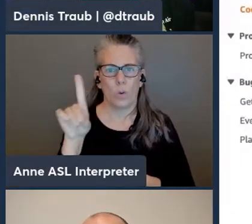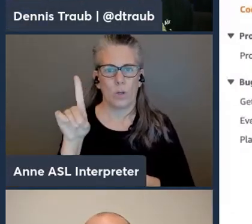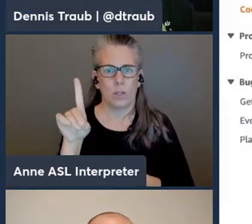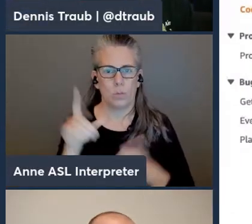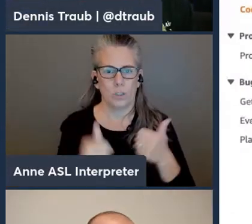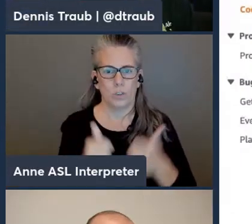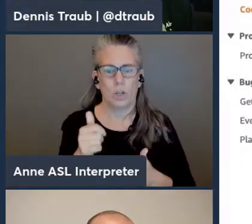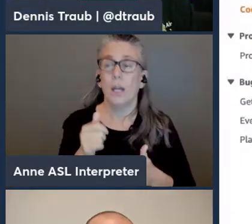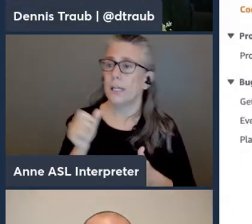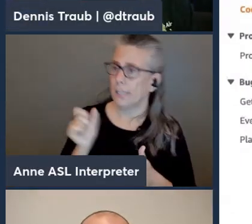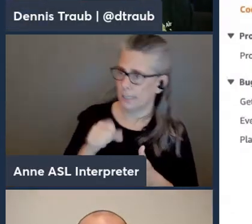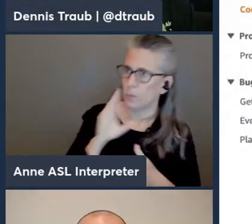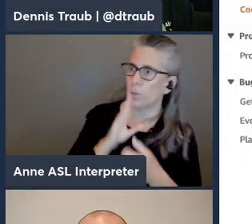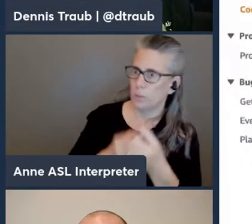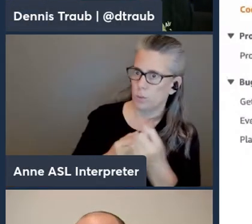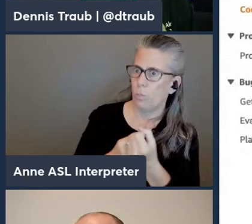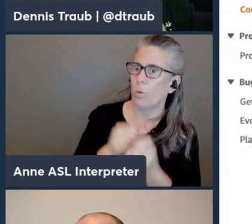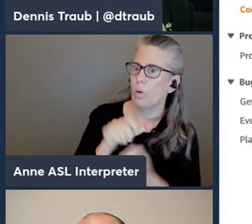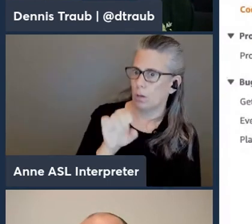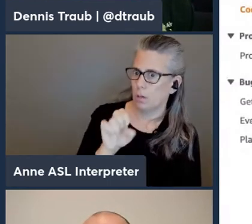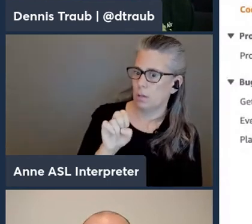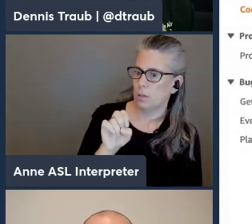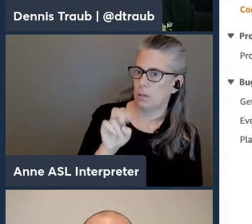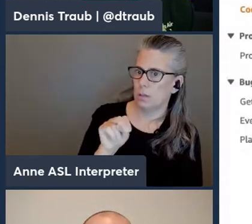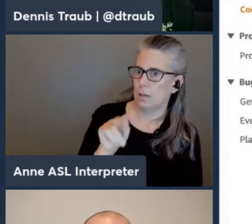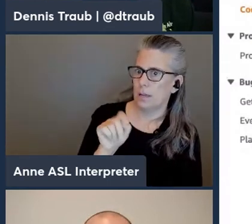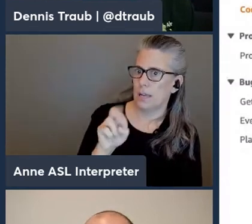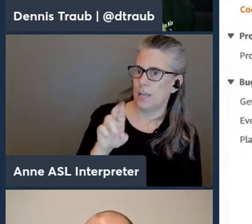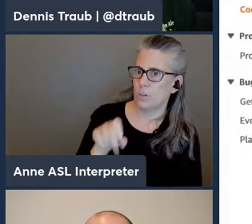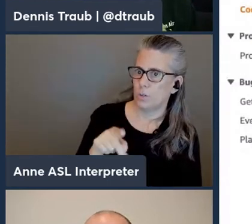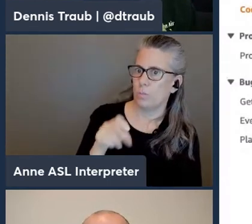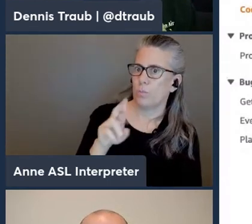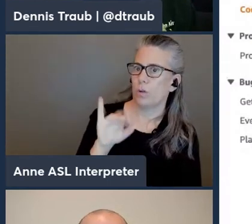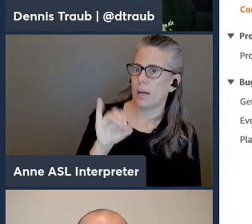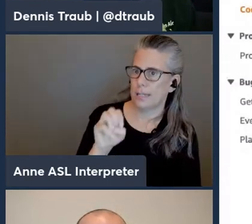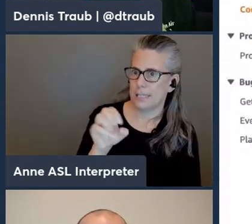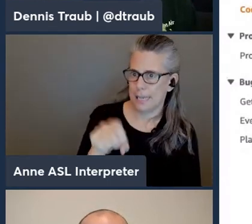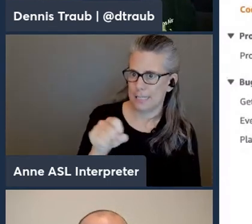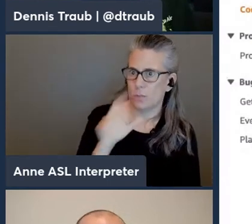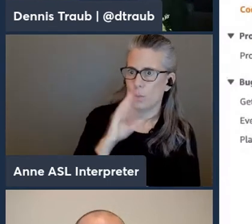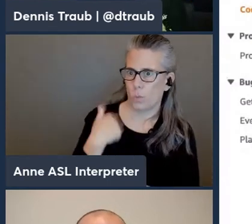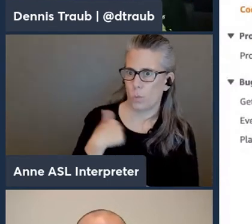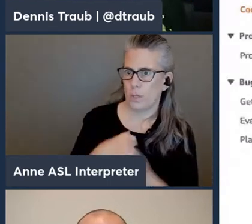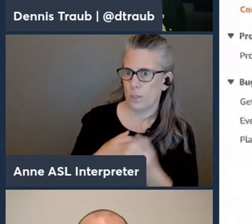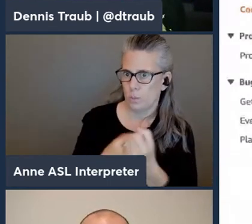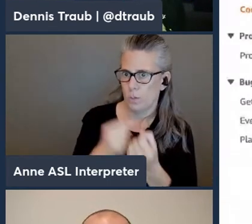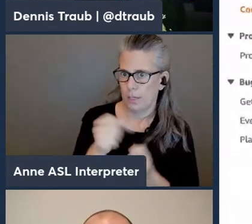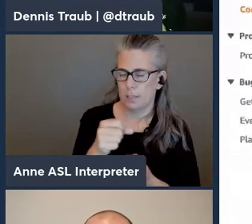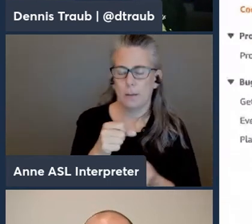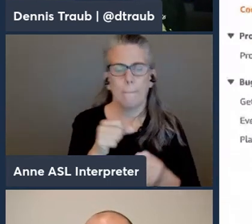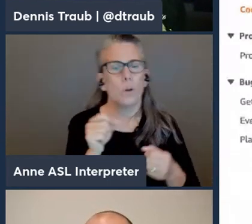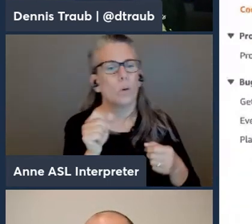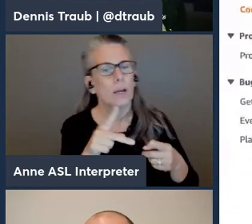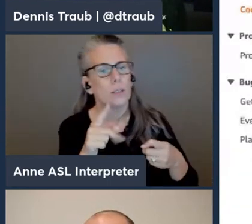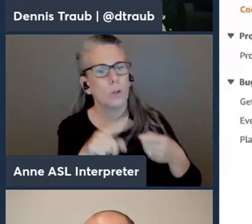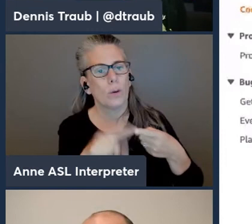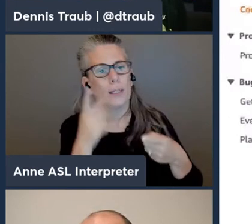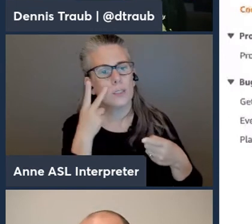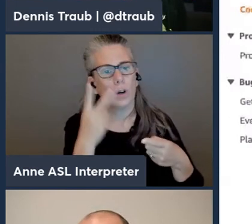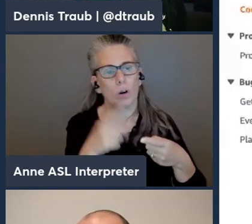Yeah. So you can do GitHub Enterprise as well. So there were four options. I saw CodeCommit, Bitbucket, GitHub, and GitHub Enterprise.